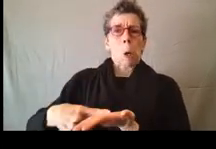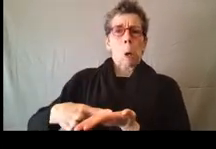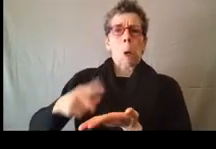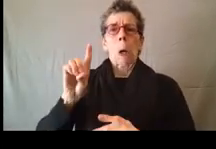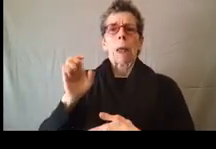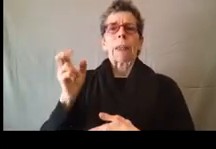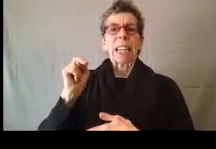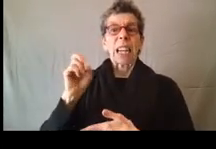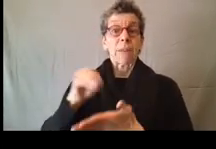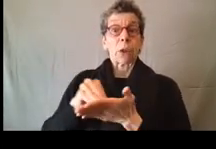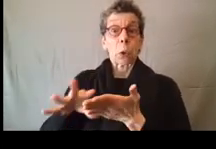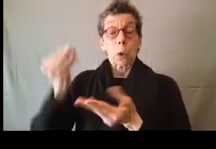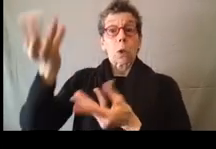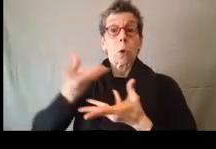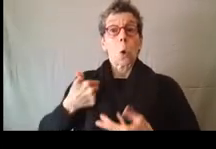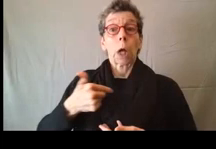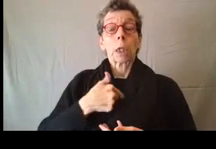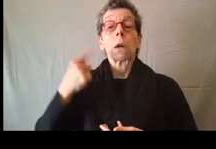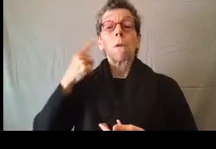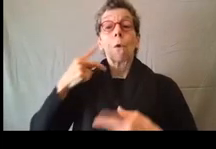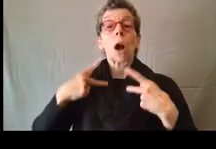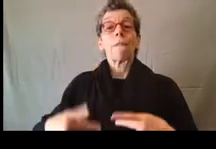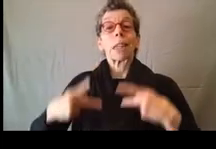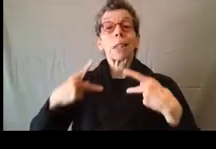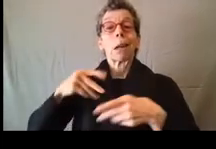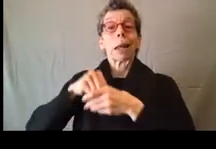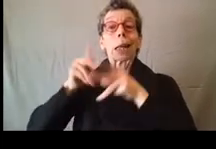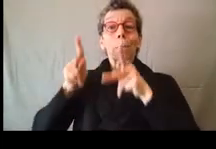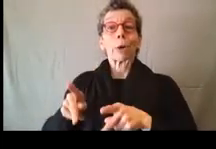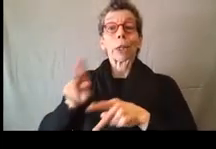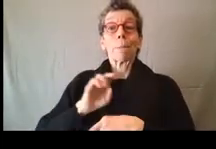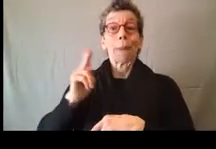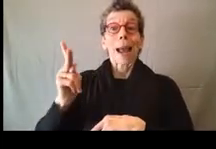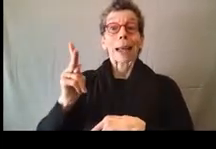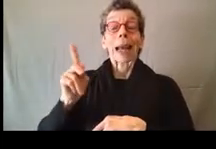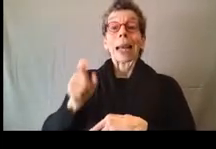order to conduct physical in person banking he had to drive from the Mississippi Delta